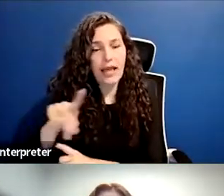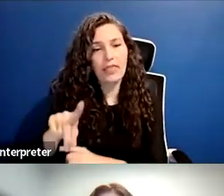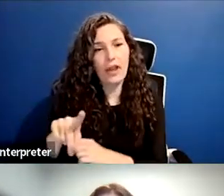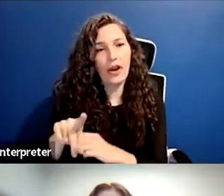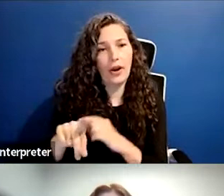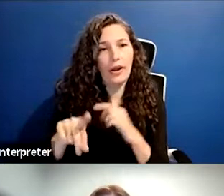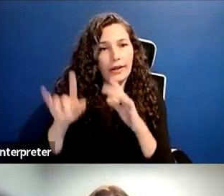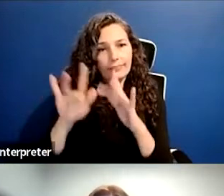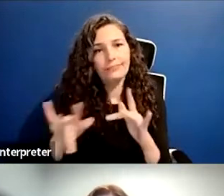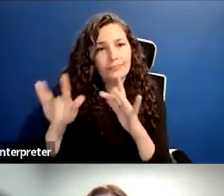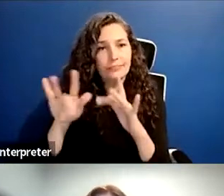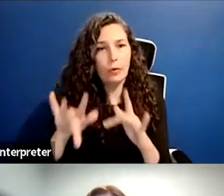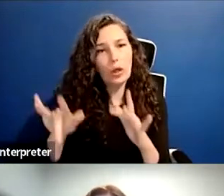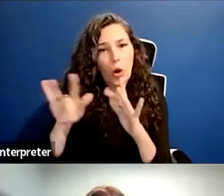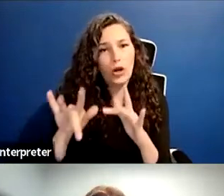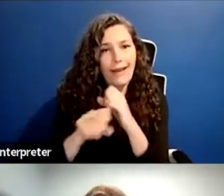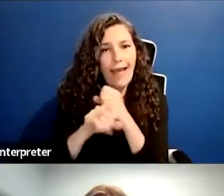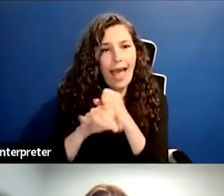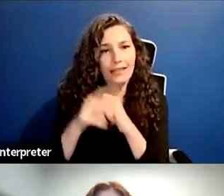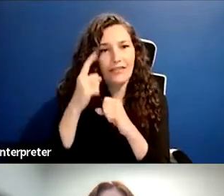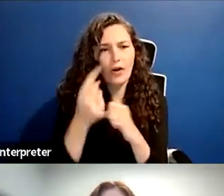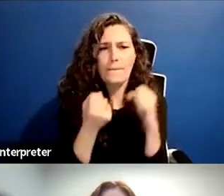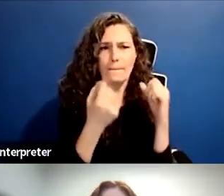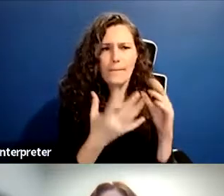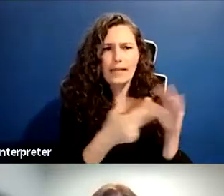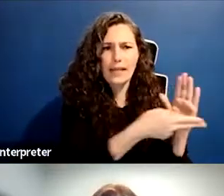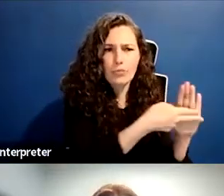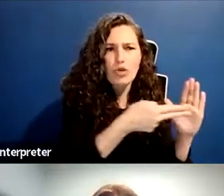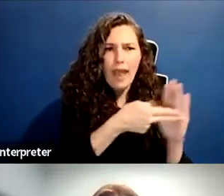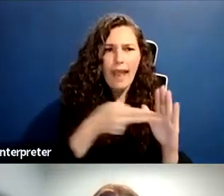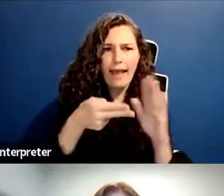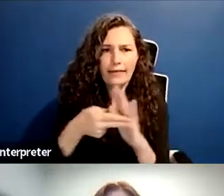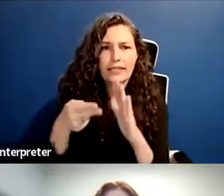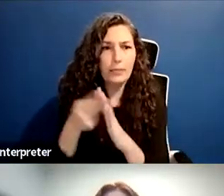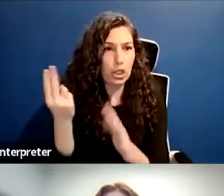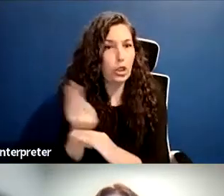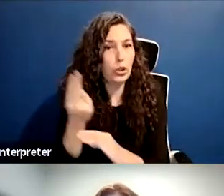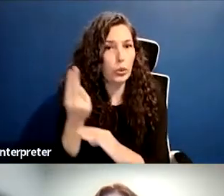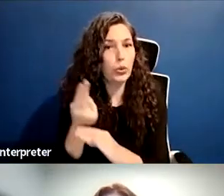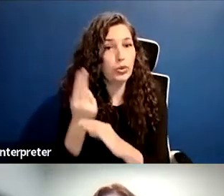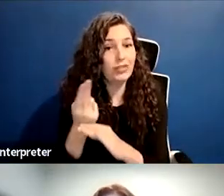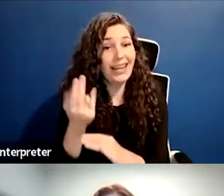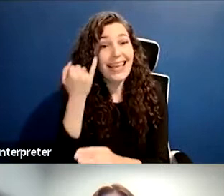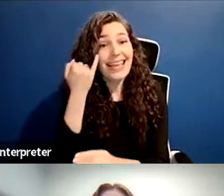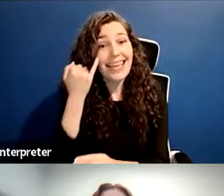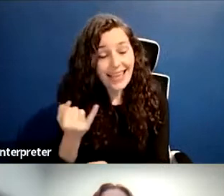to be exploited as part of that podcast, so long as the podcast is covered under a SAG-AFTRA agreement,